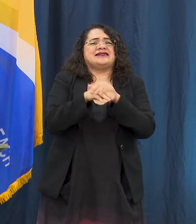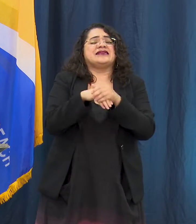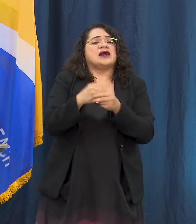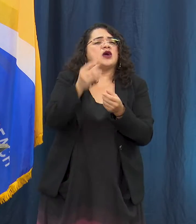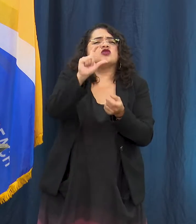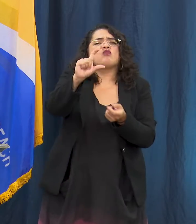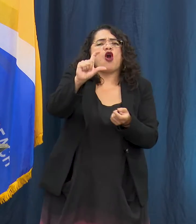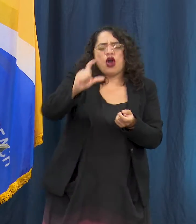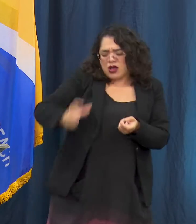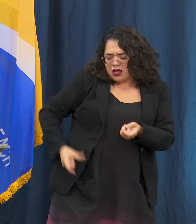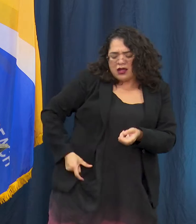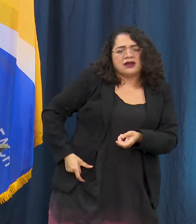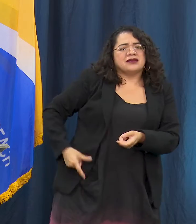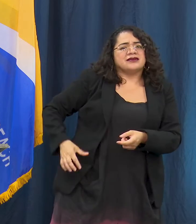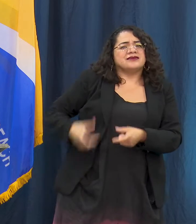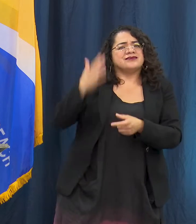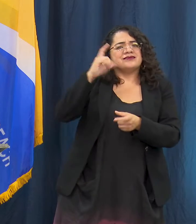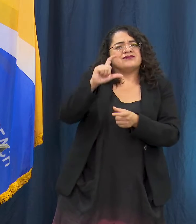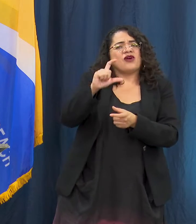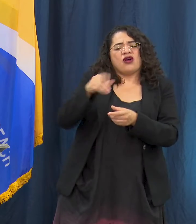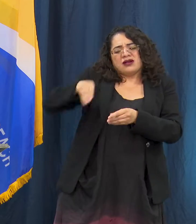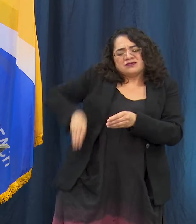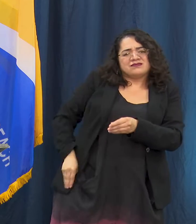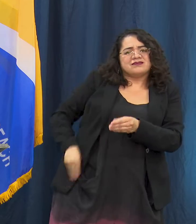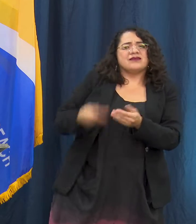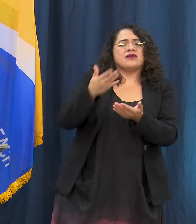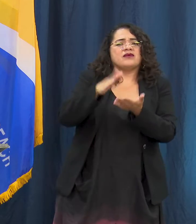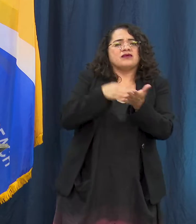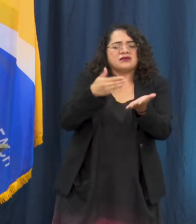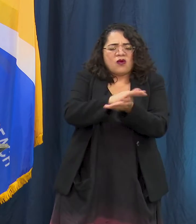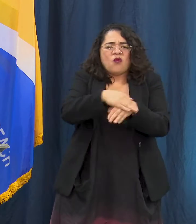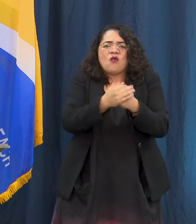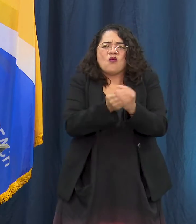and these wipes work really well. Avoid touching your face with your unwashed